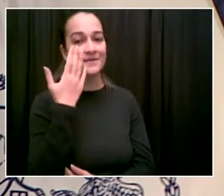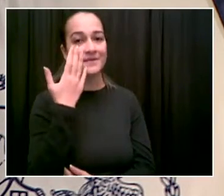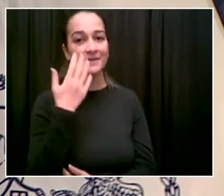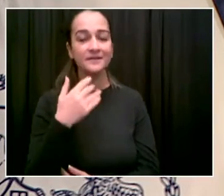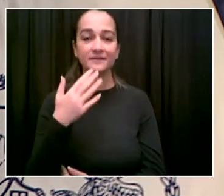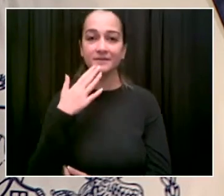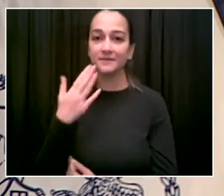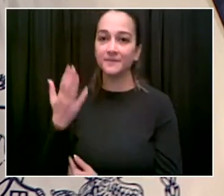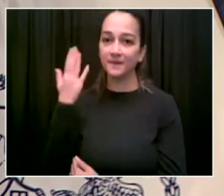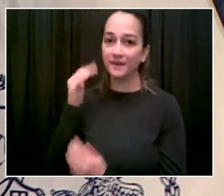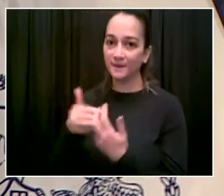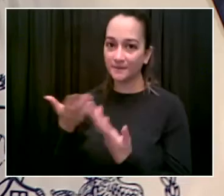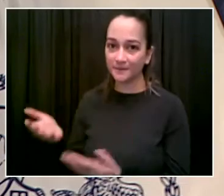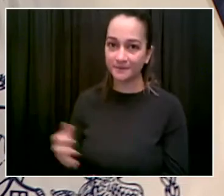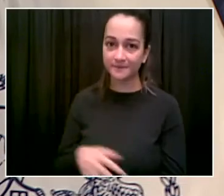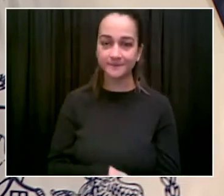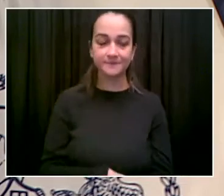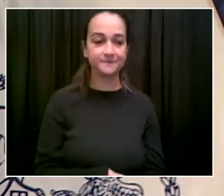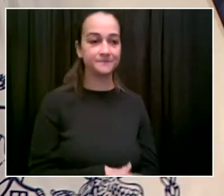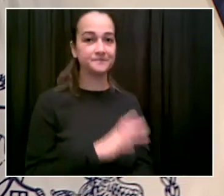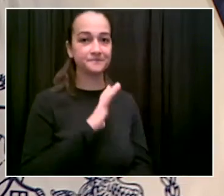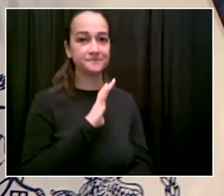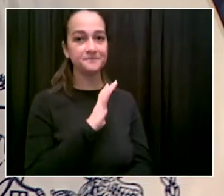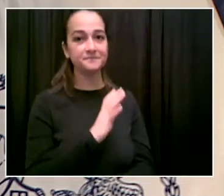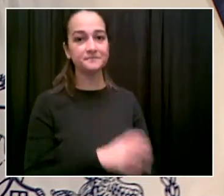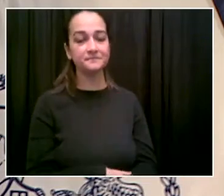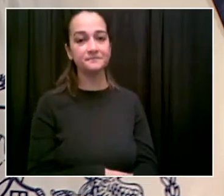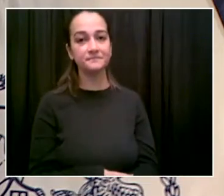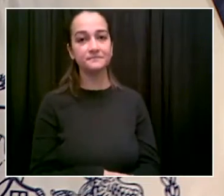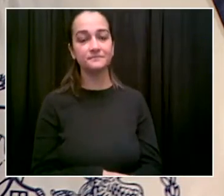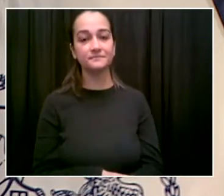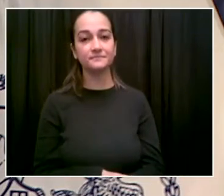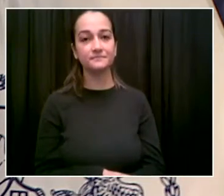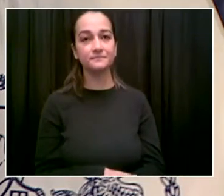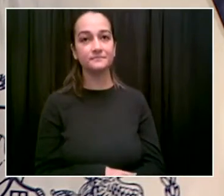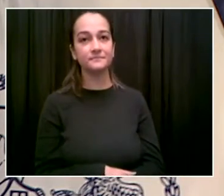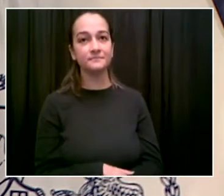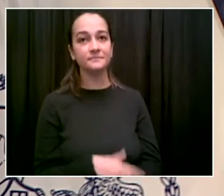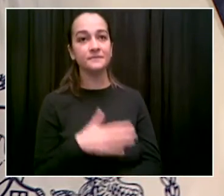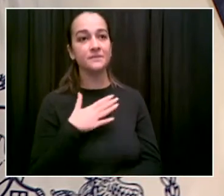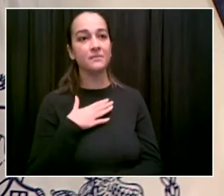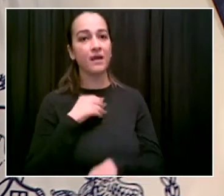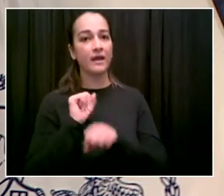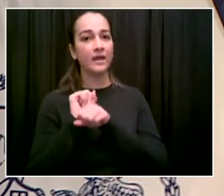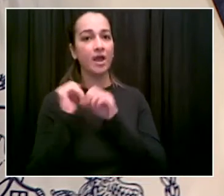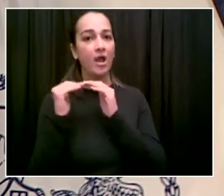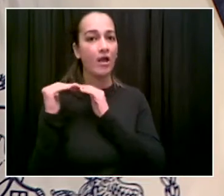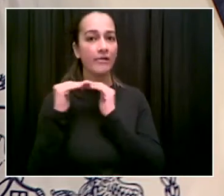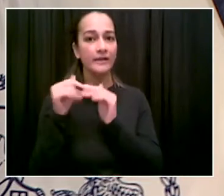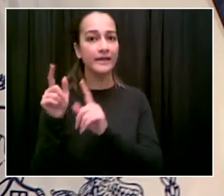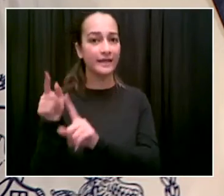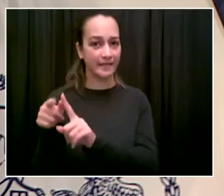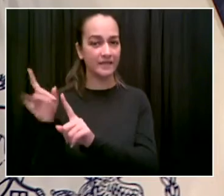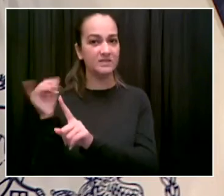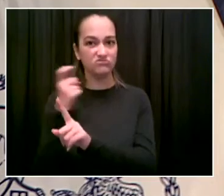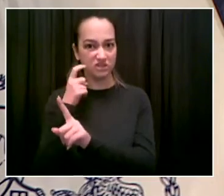GOOD MORNING MAYOR DE BLIOAS. K ELIZABETH , HOW HAVE YOU BEEN?